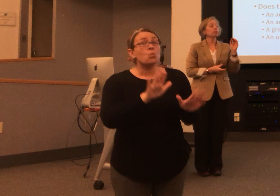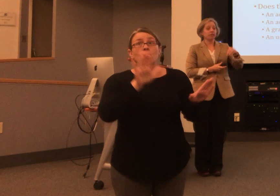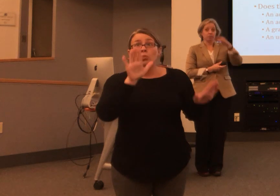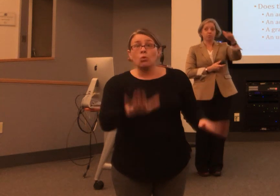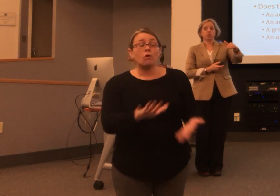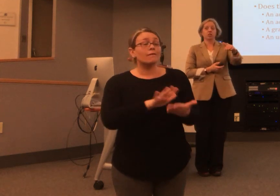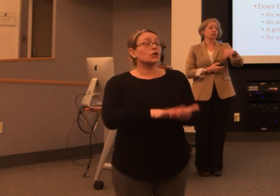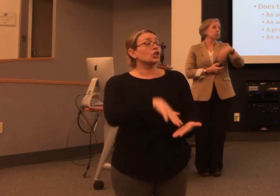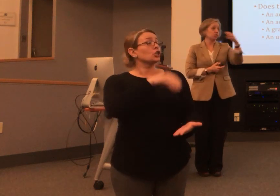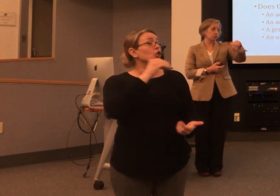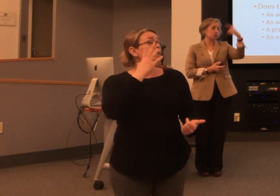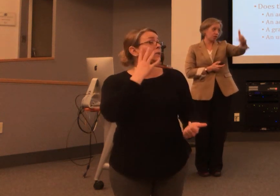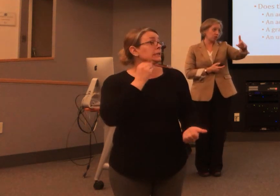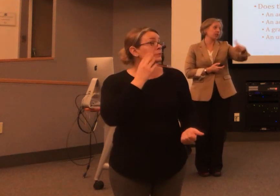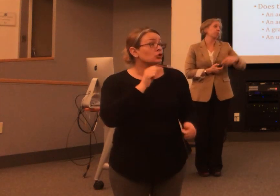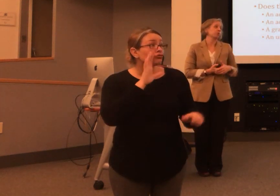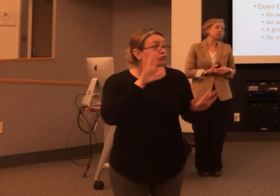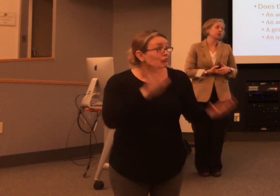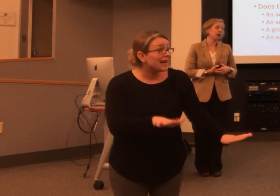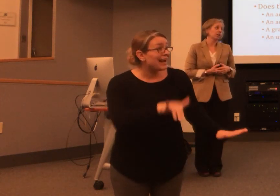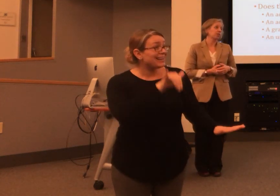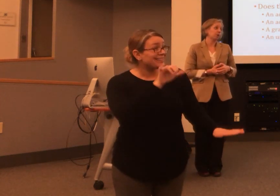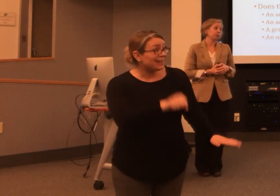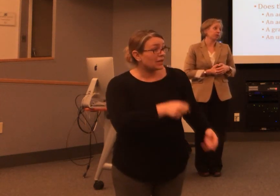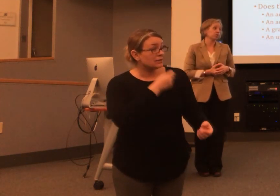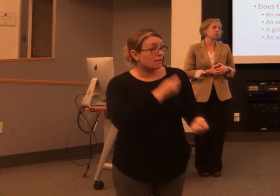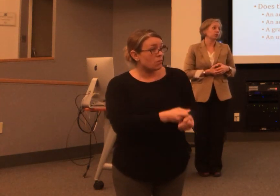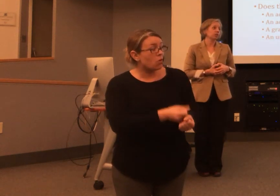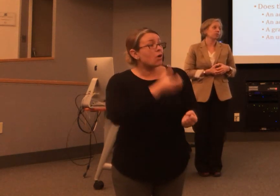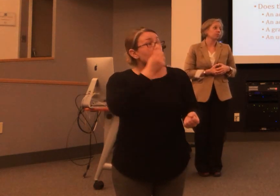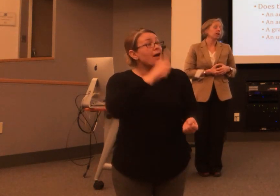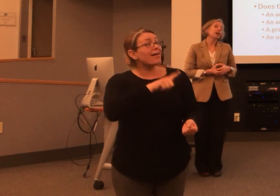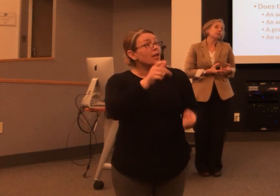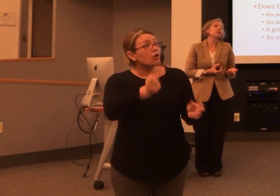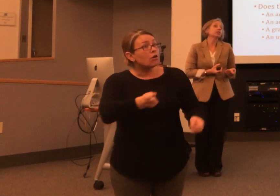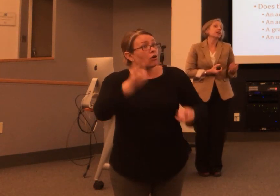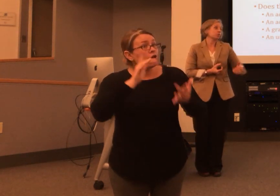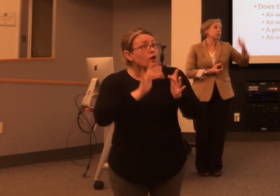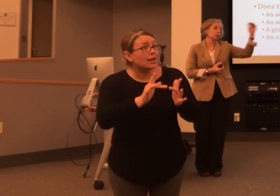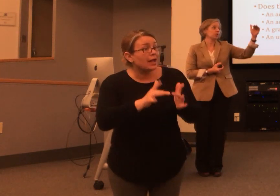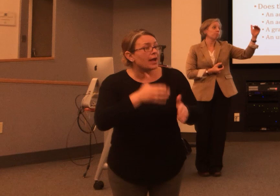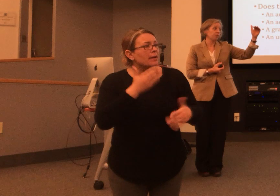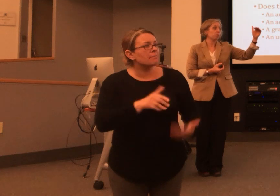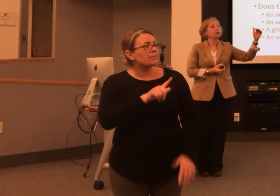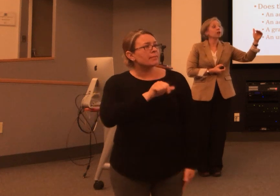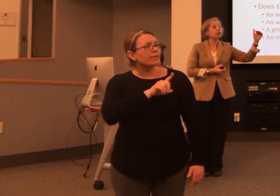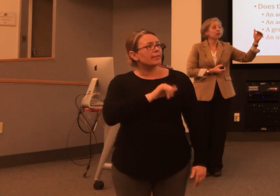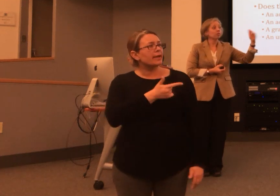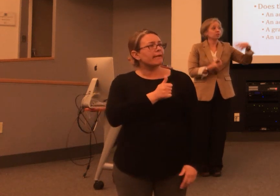That's where you might need permission once you start trying to post it online and publicly distribute it. And frankly, that's where it goes up off the radar.